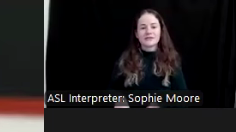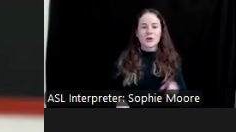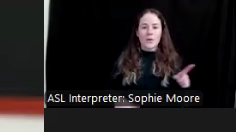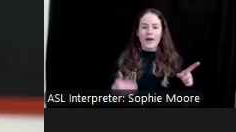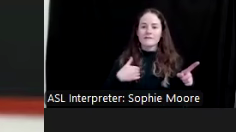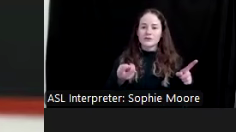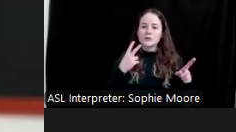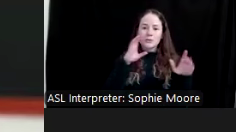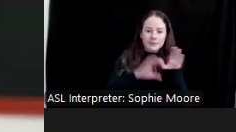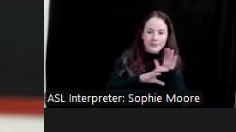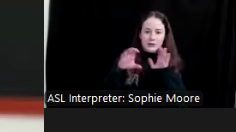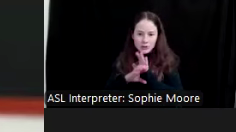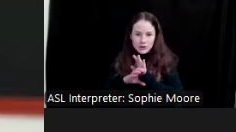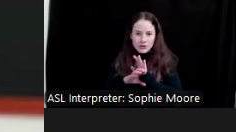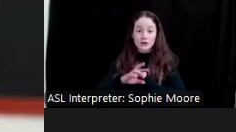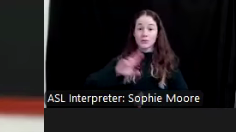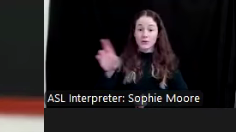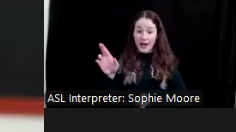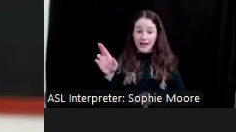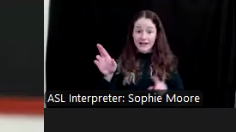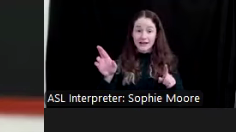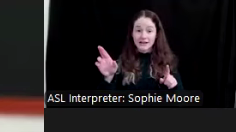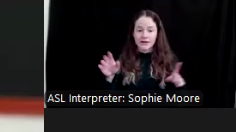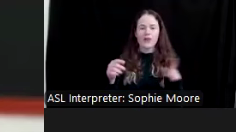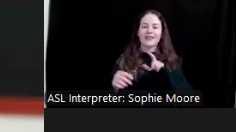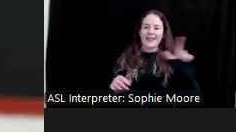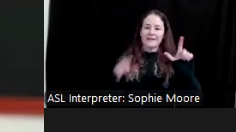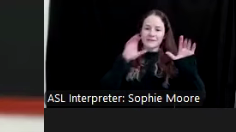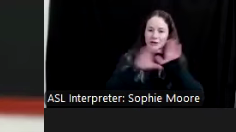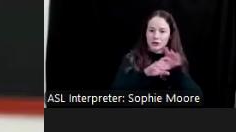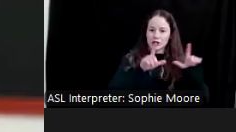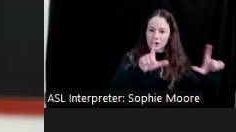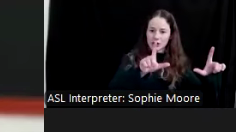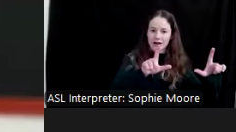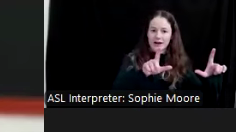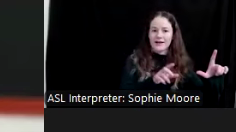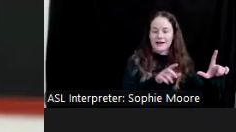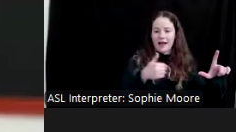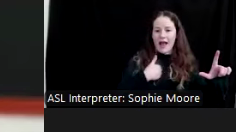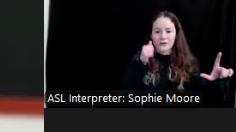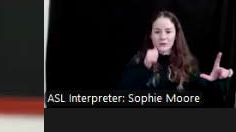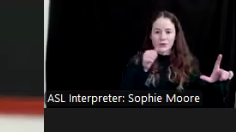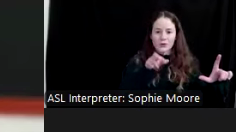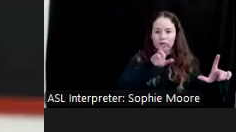is a young lady. I believe her name is Caitlyn. She is on an Ambu arm trike. She is not able to use her legs very